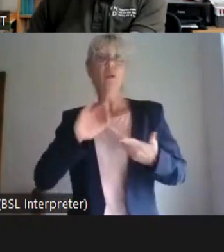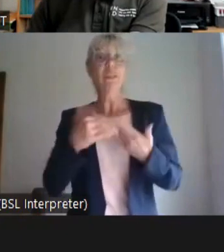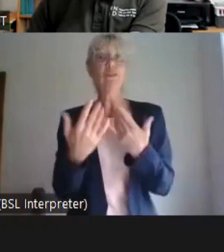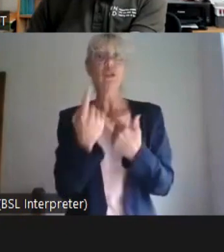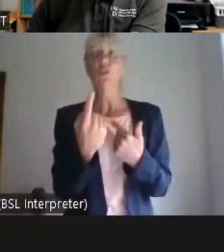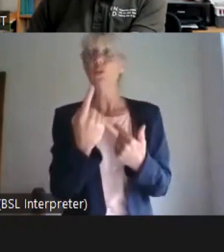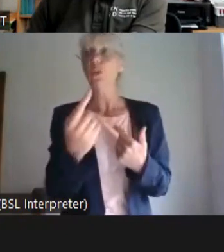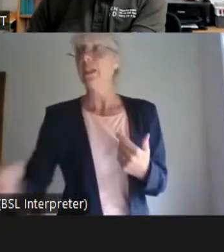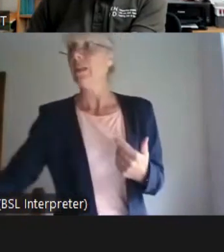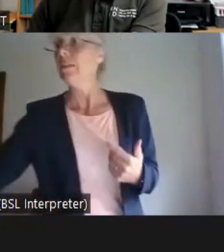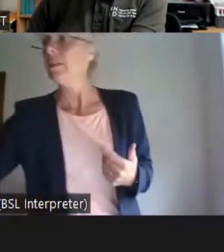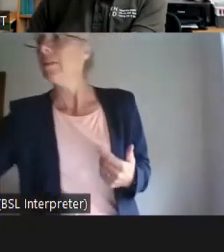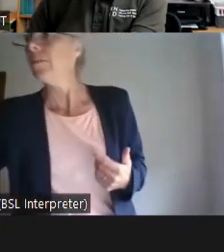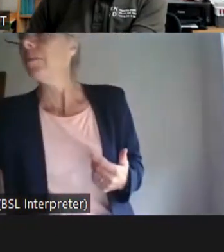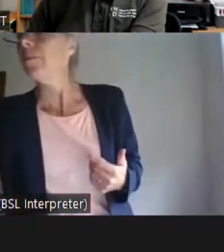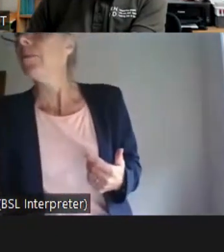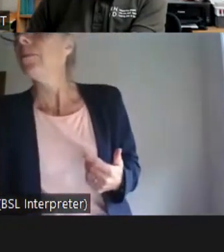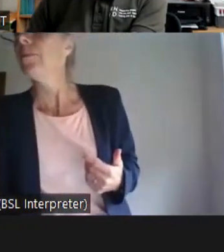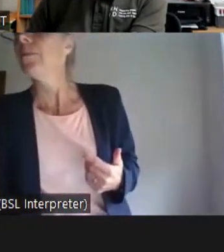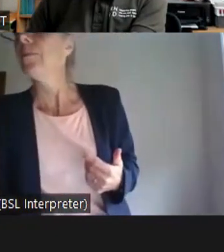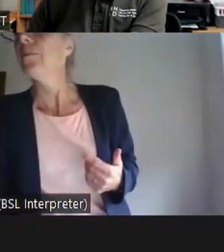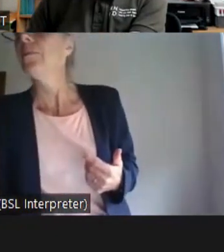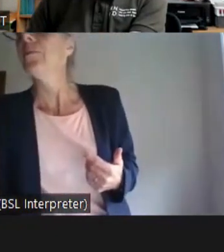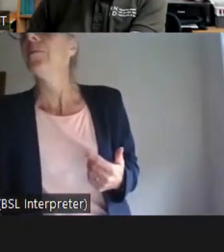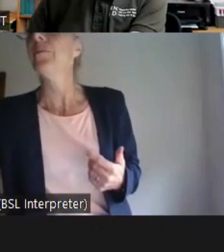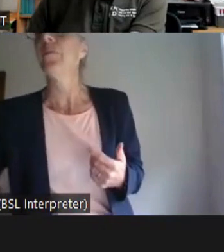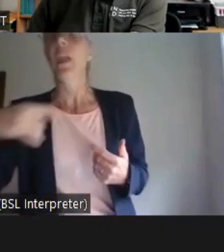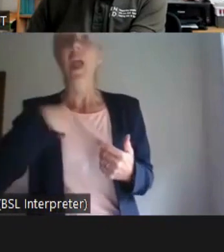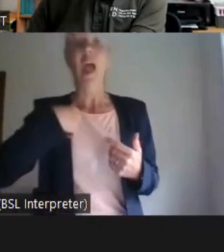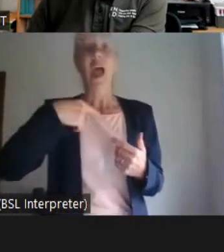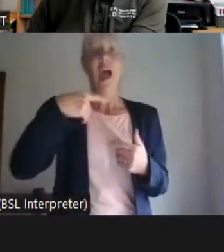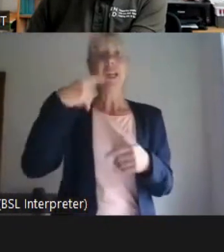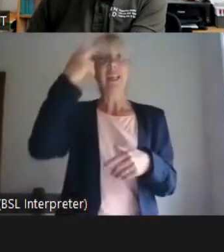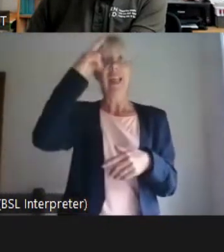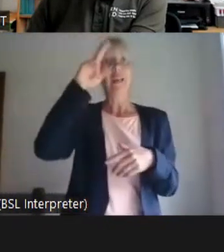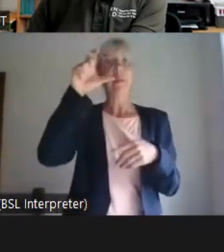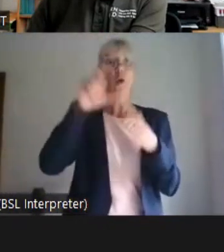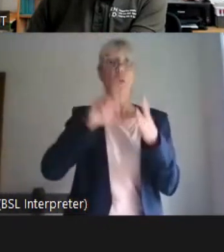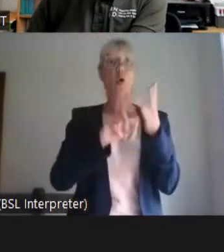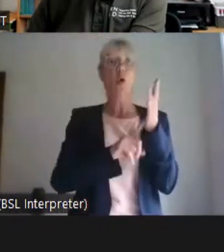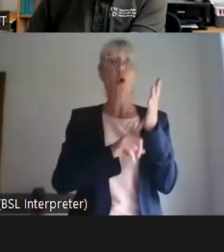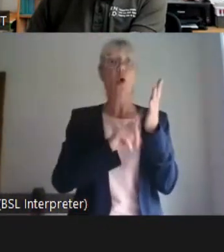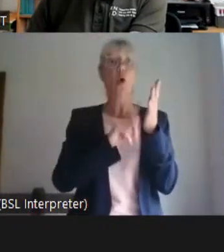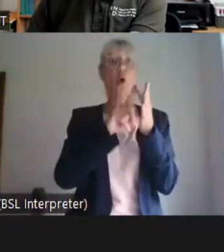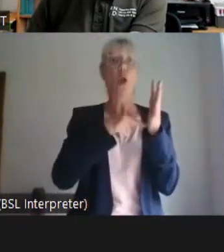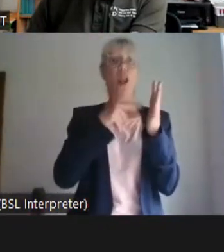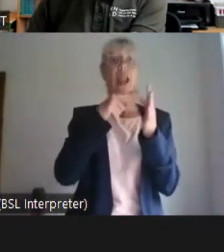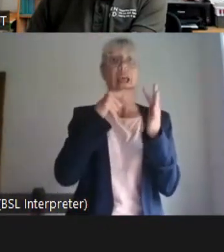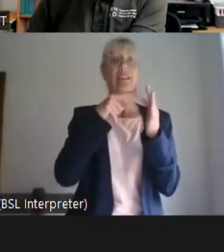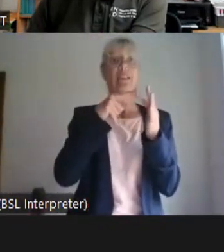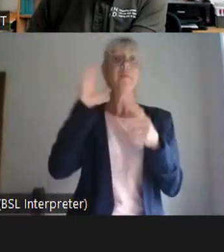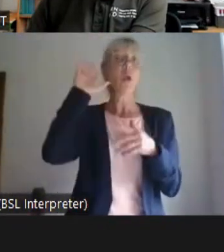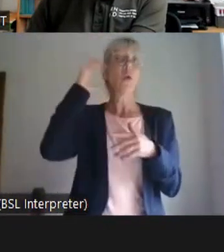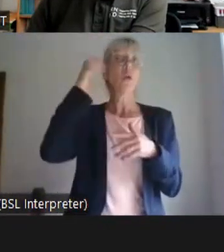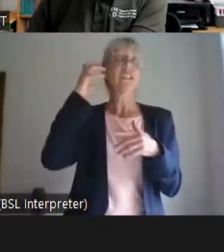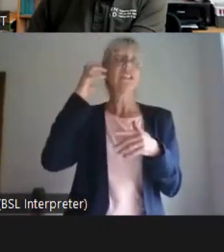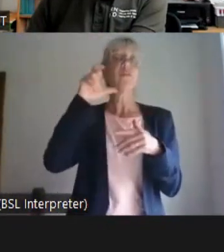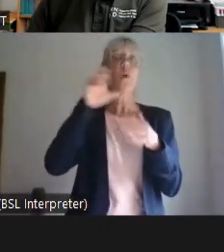hi I'm Claire Halls I'm the cleft audiologist for Broomfield Hospital in Chelmsford which is part of the north Thames cleft team